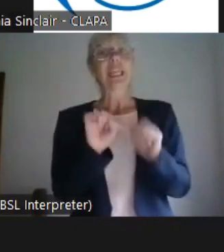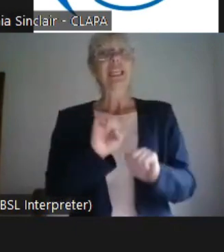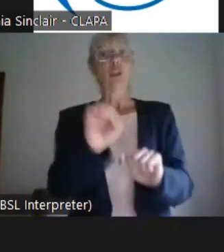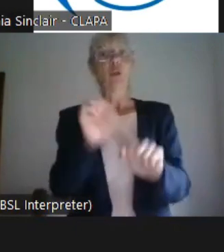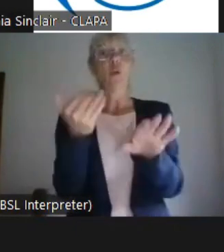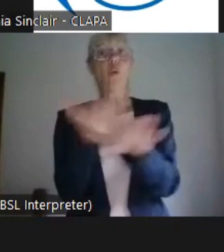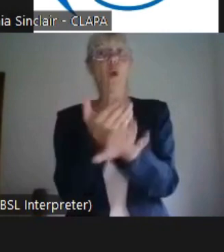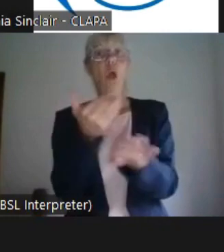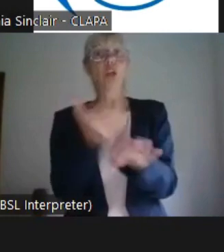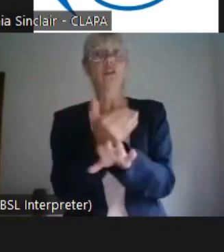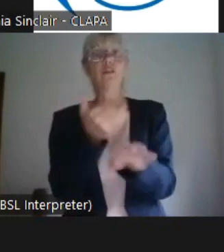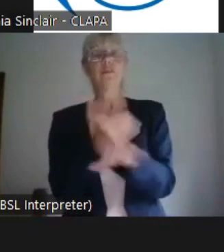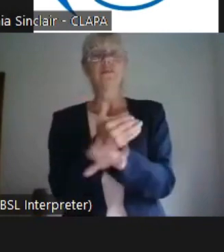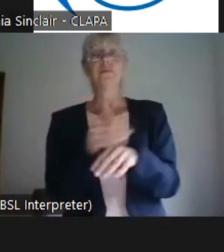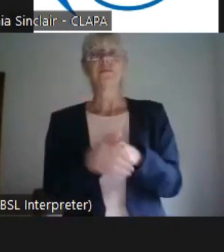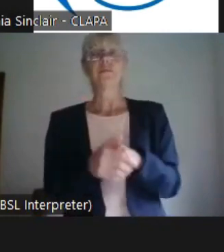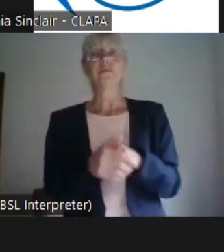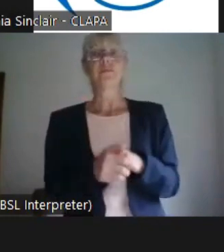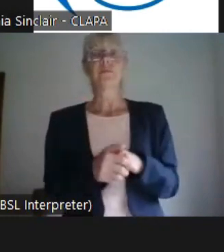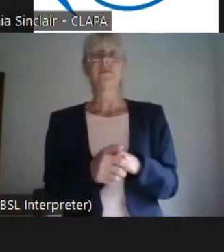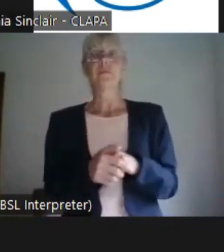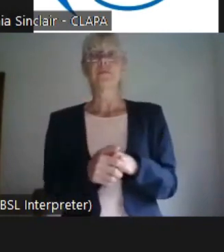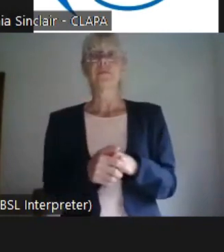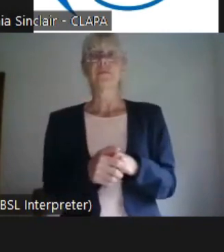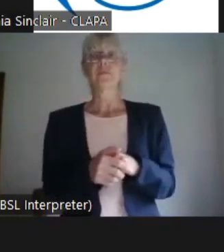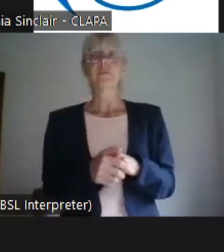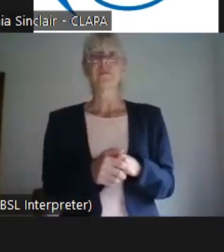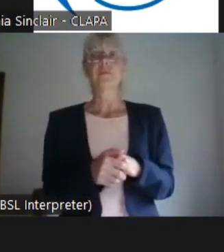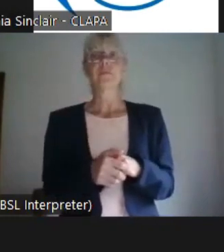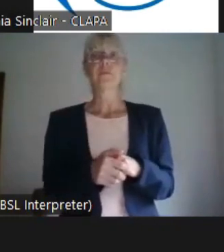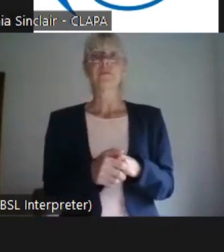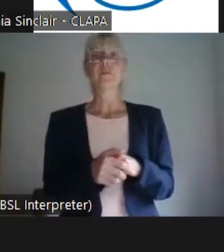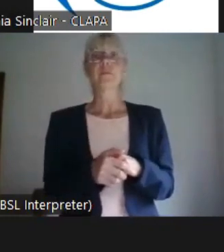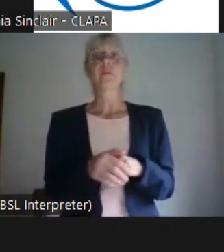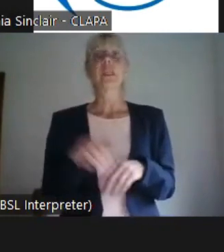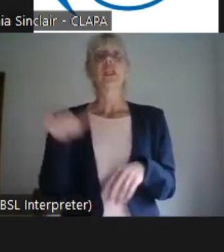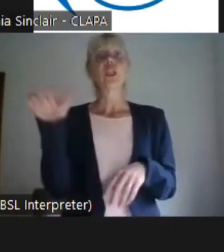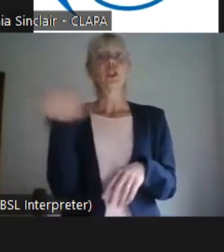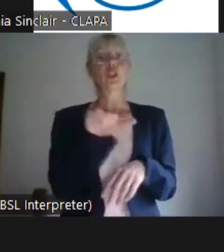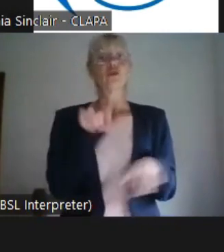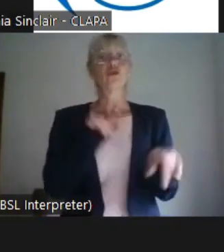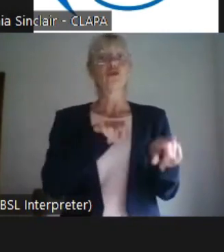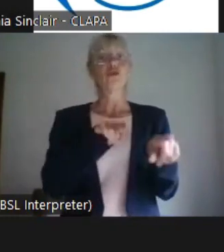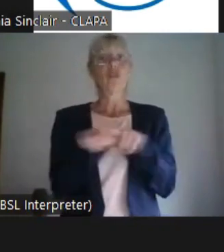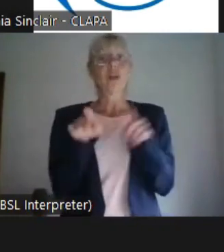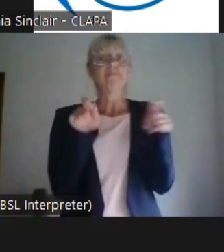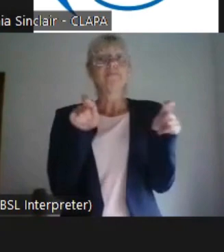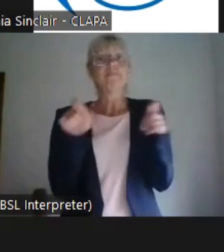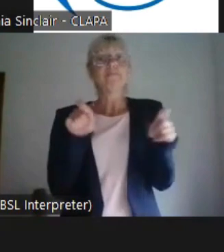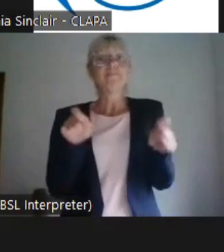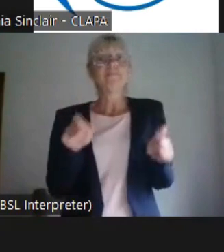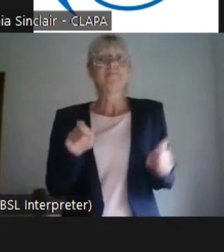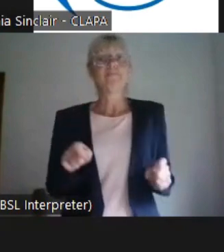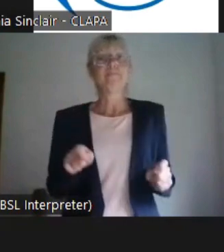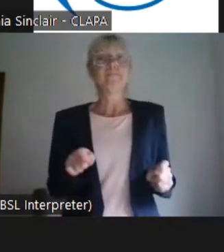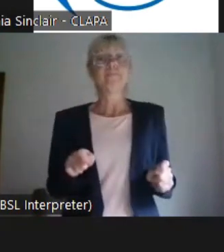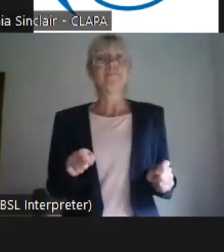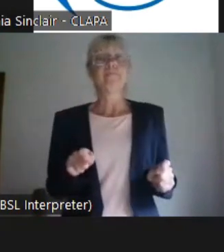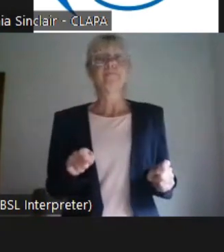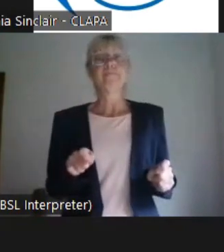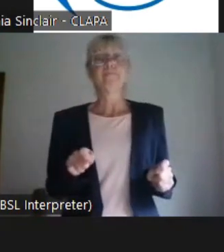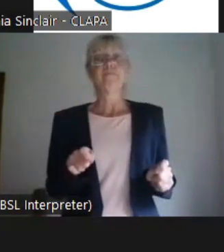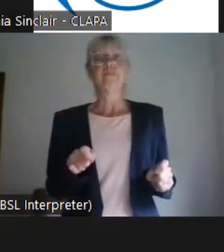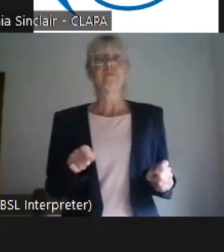and should uh try to accommodate any changes uh that might be required and